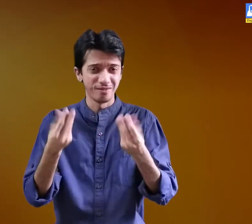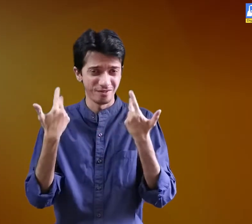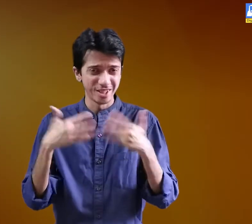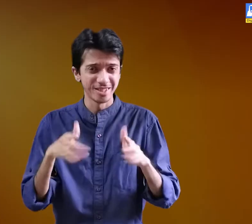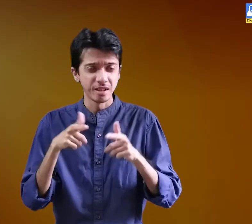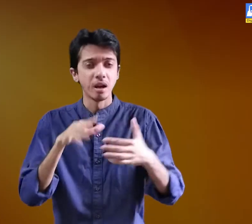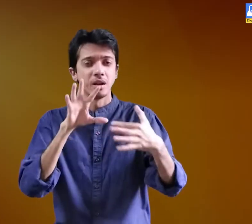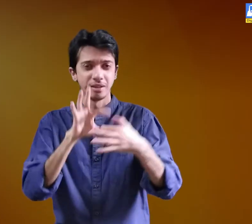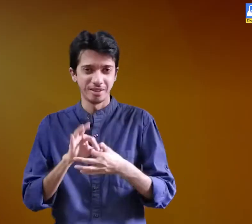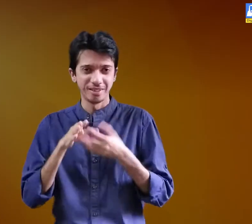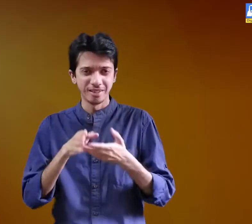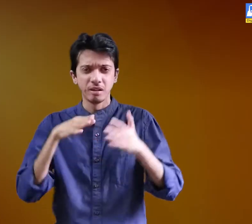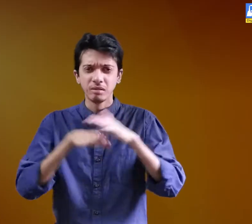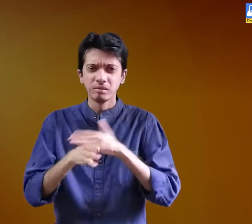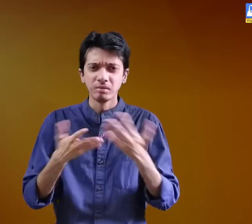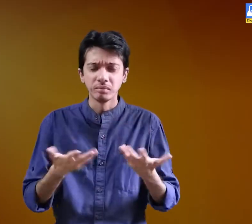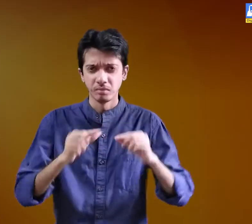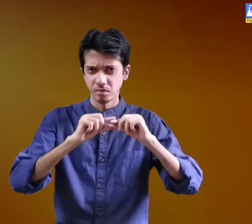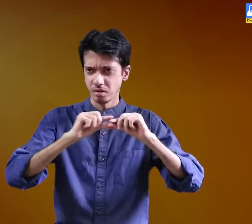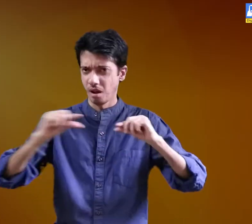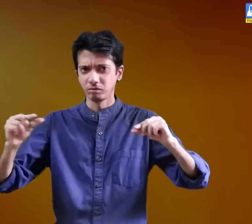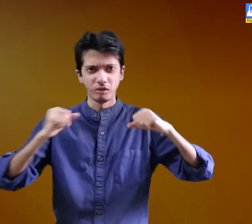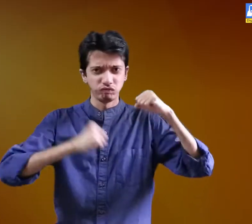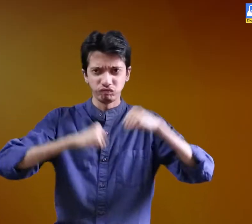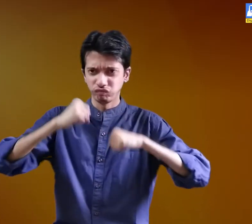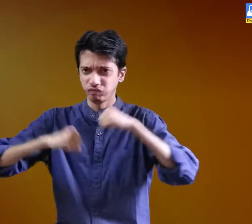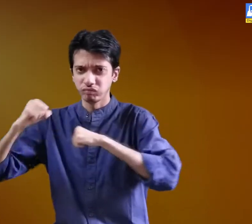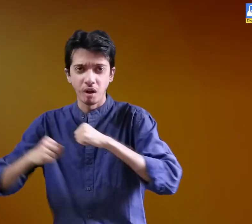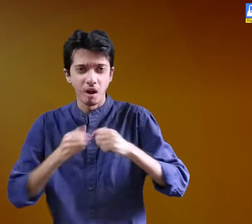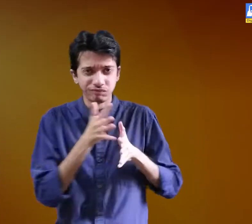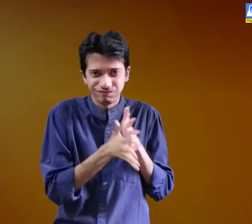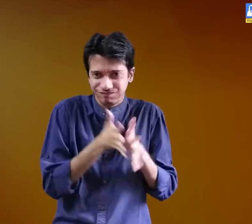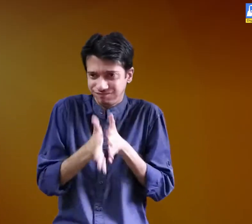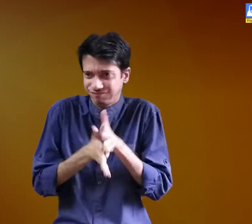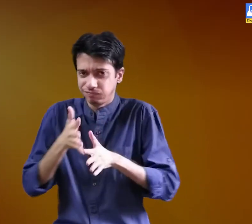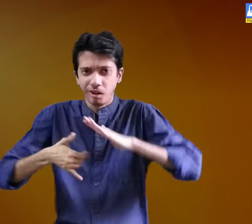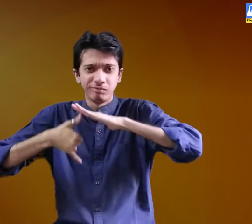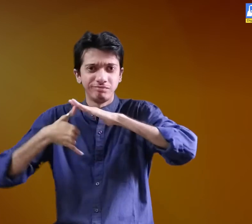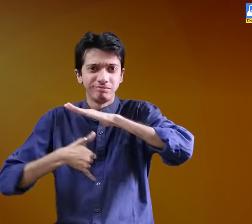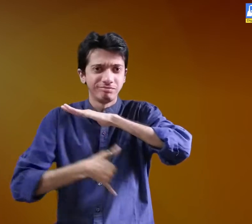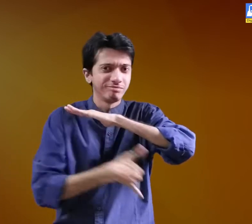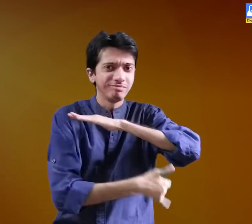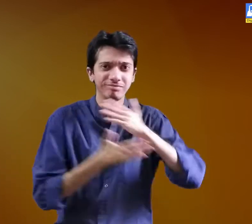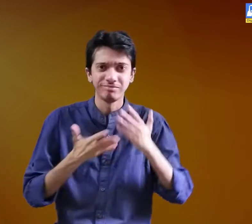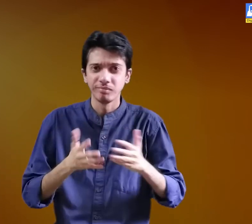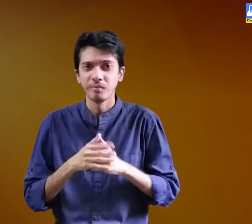earlier we have discussed about total communication that is sign system